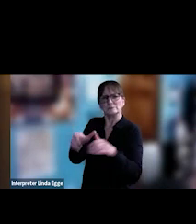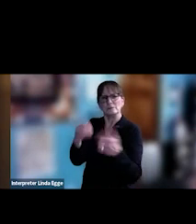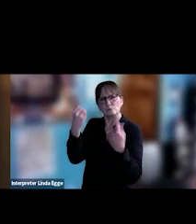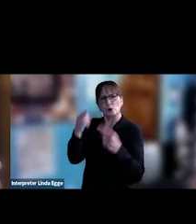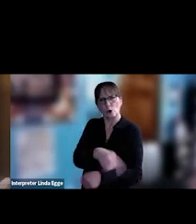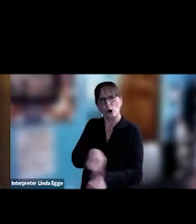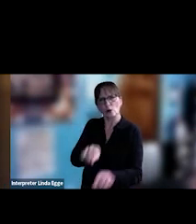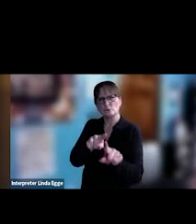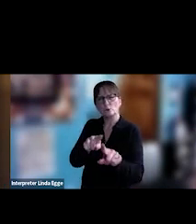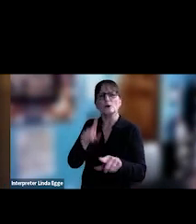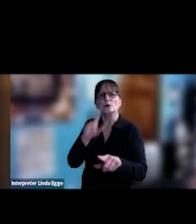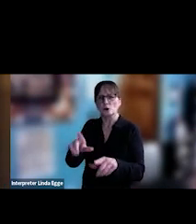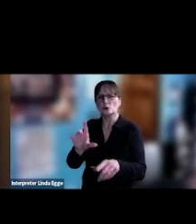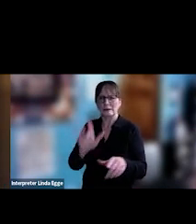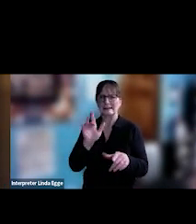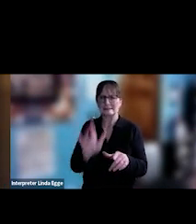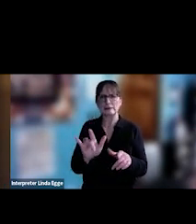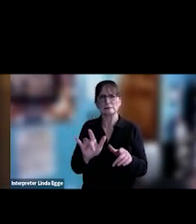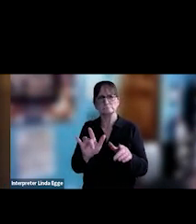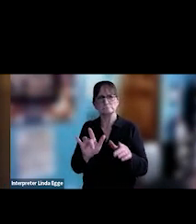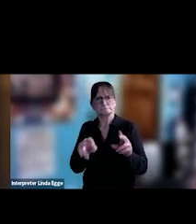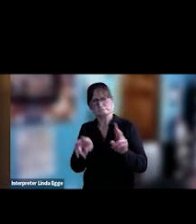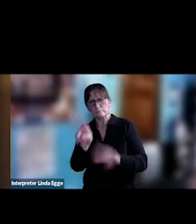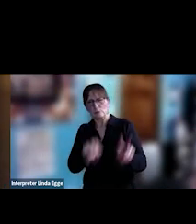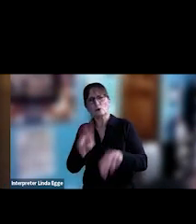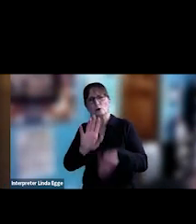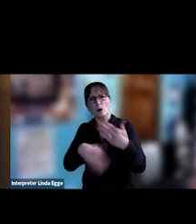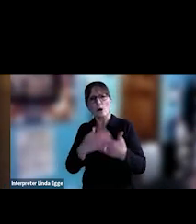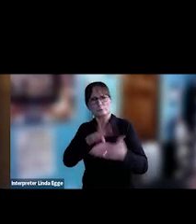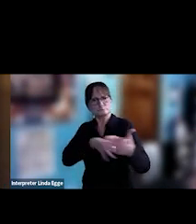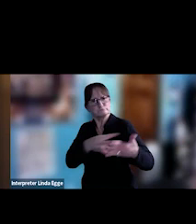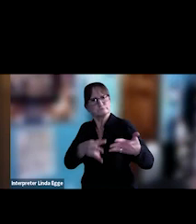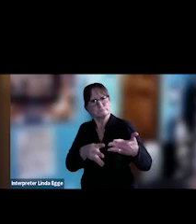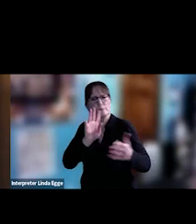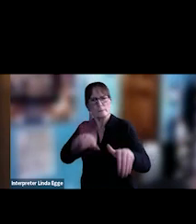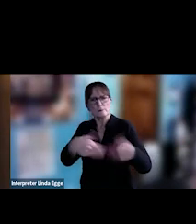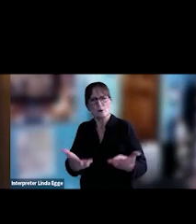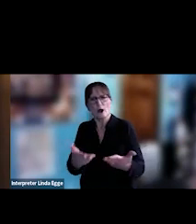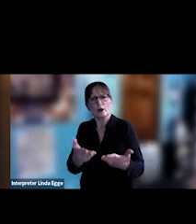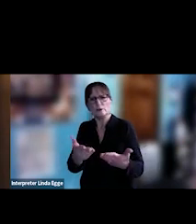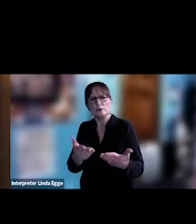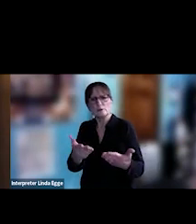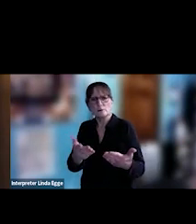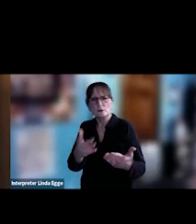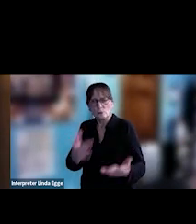So you can click through and look at those tables that provide you with the calculations